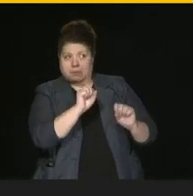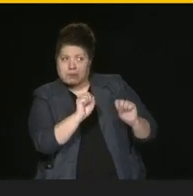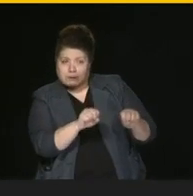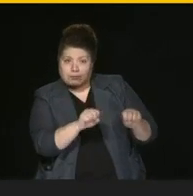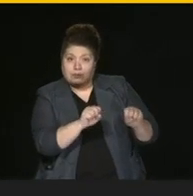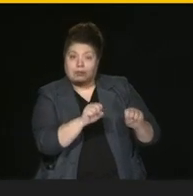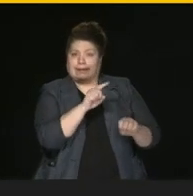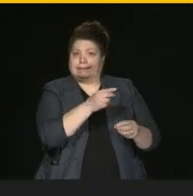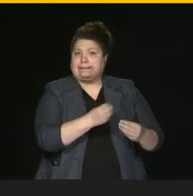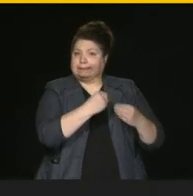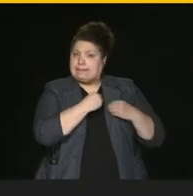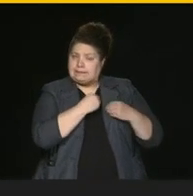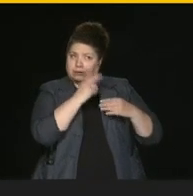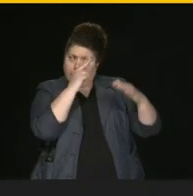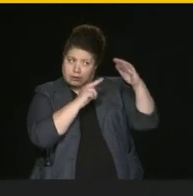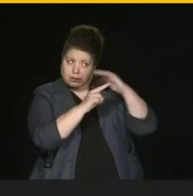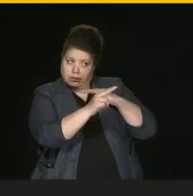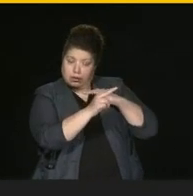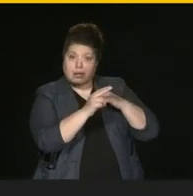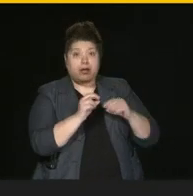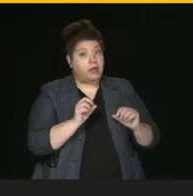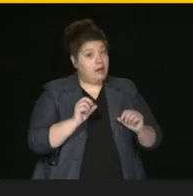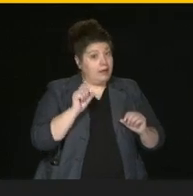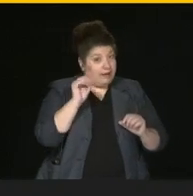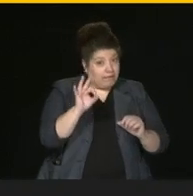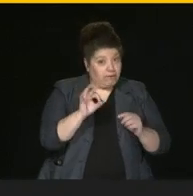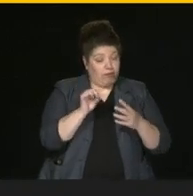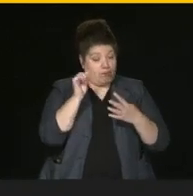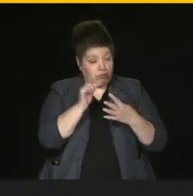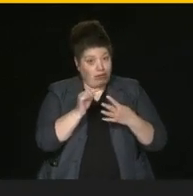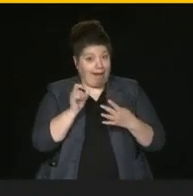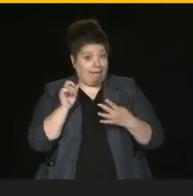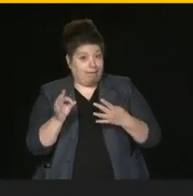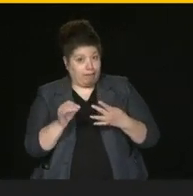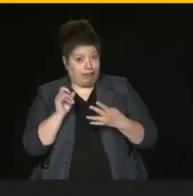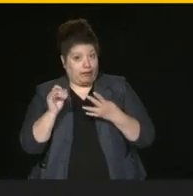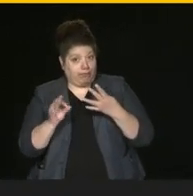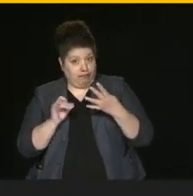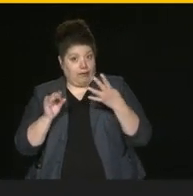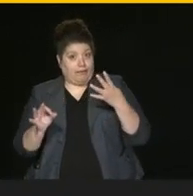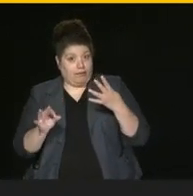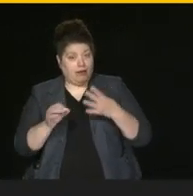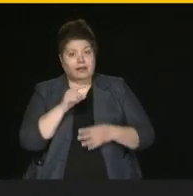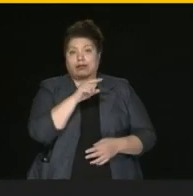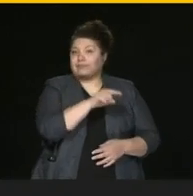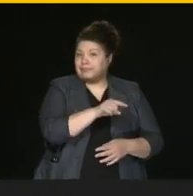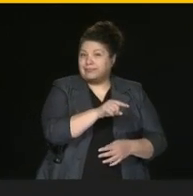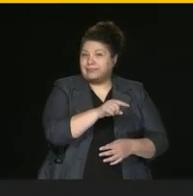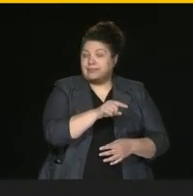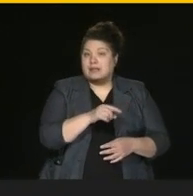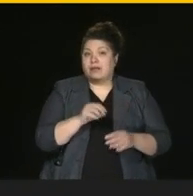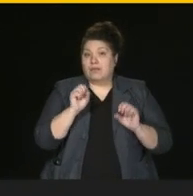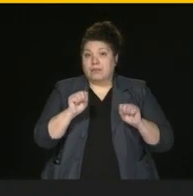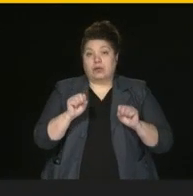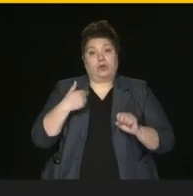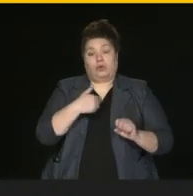MODELS PROVIDE A PREDICTION OF WHAT COULD HAPPEN UNDER VARIOUS